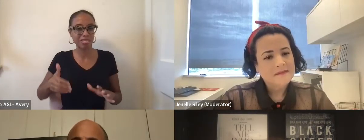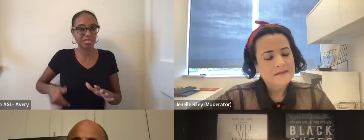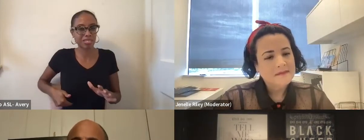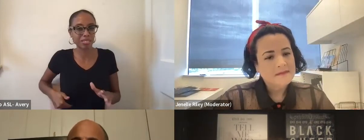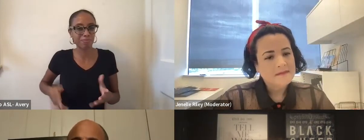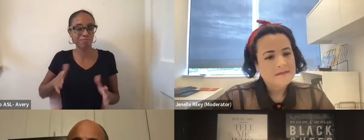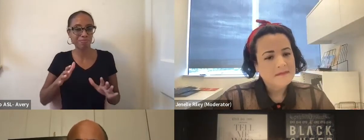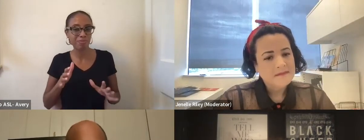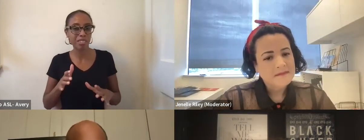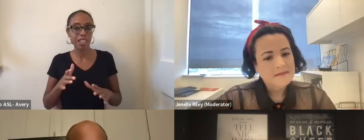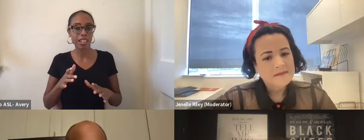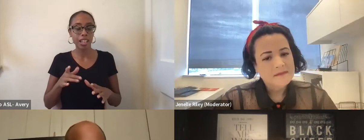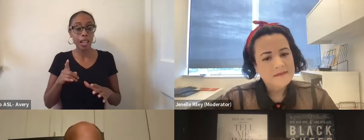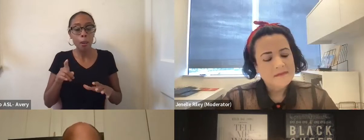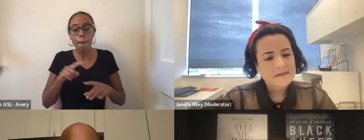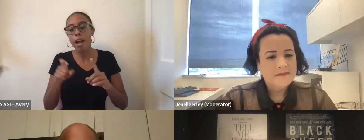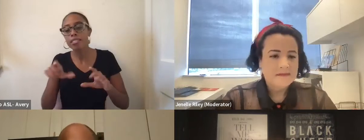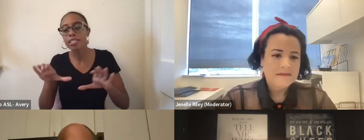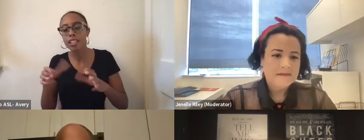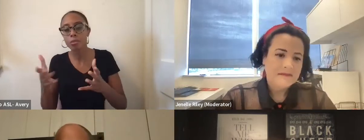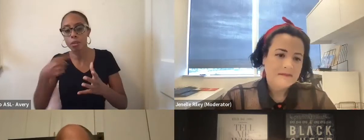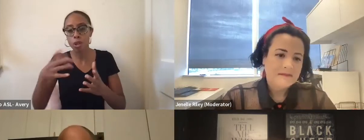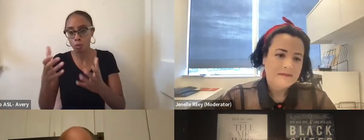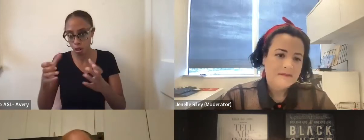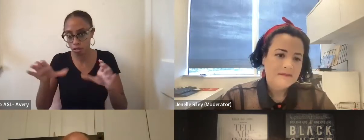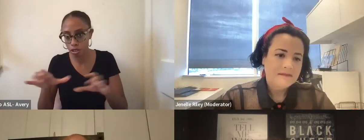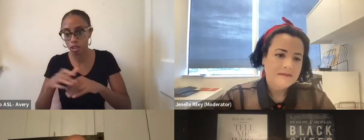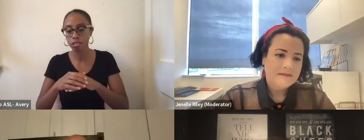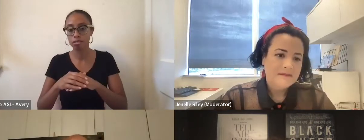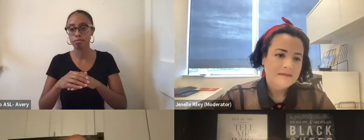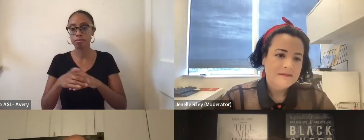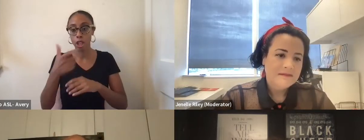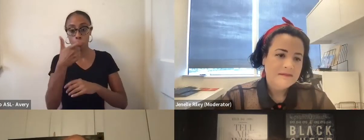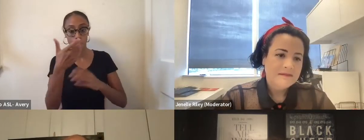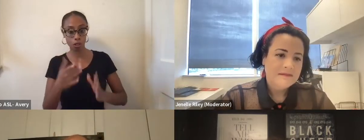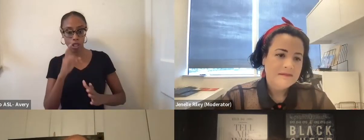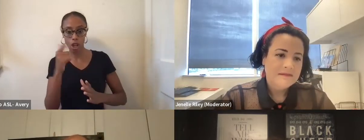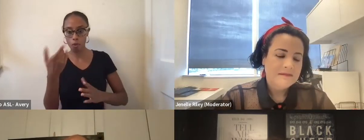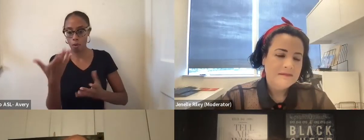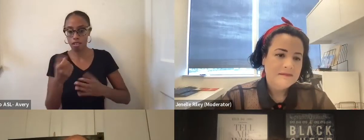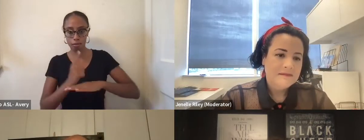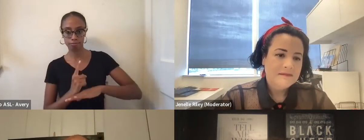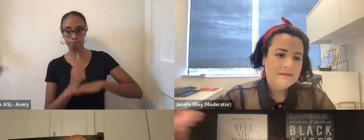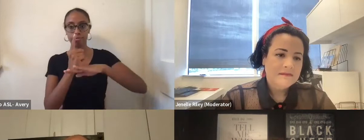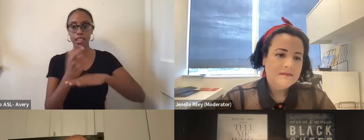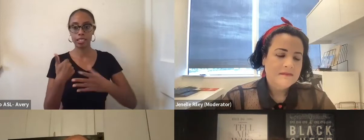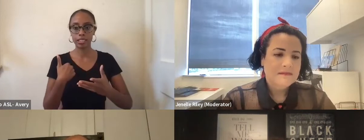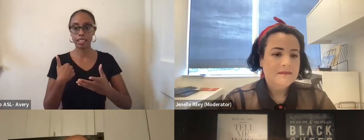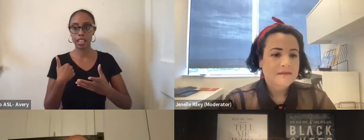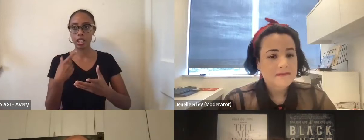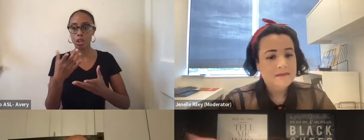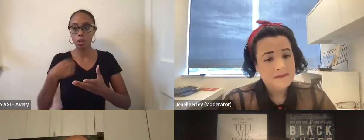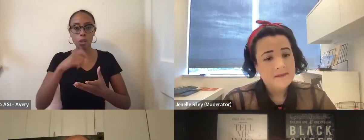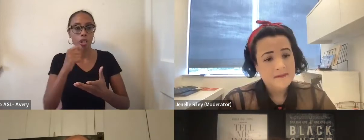We're not trying to make the claim we can take the viewer behind the palace walls or inside Diana's